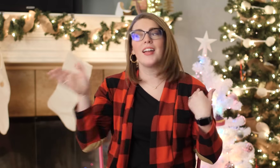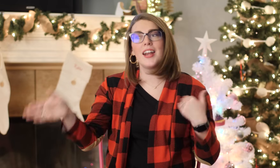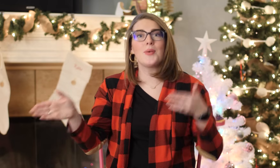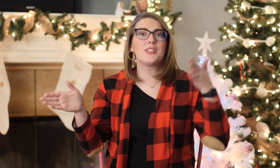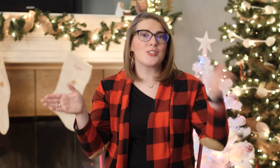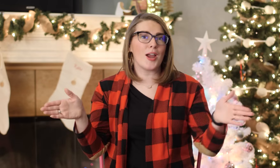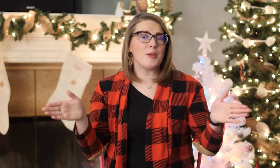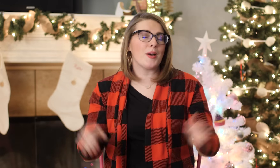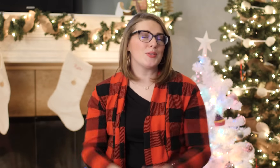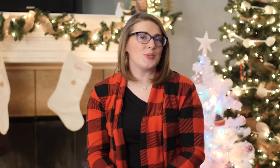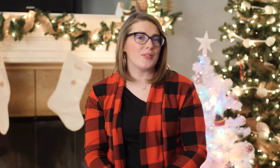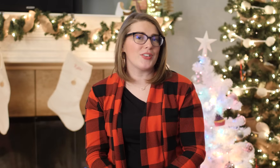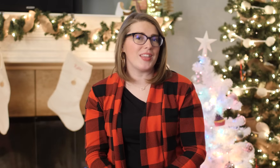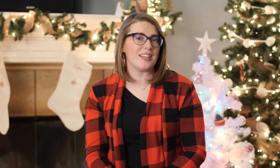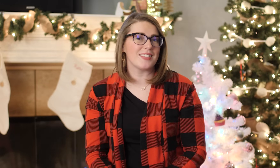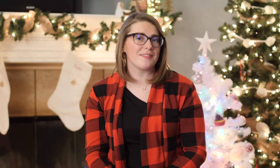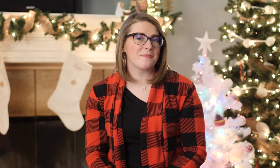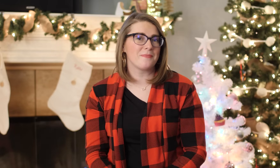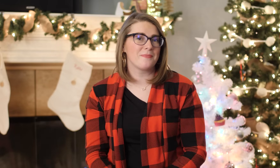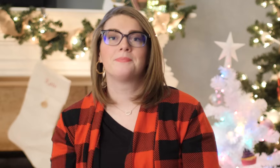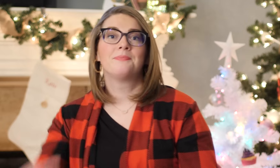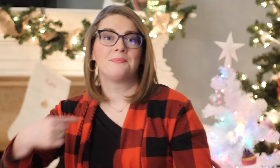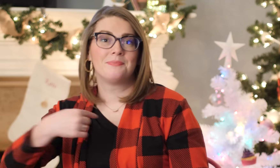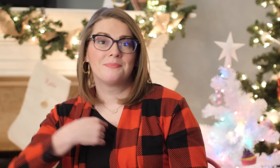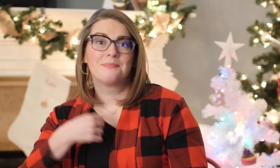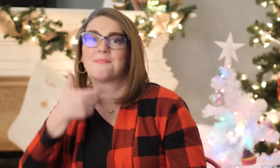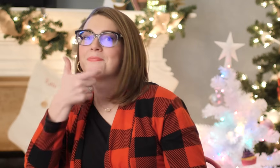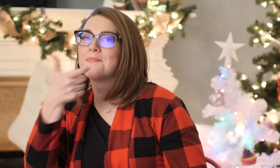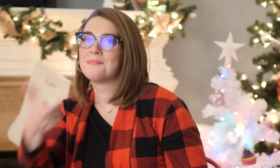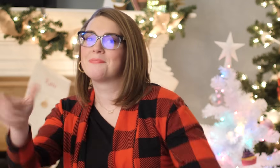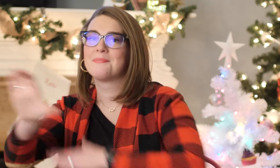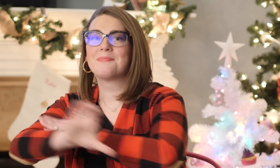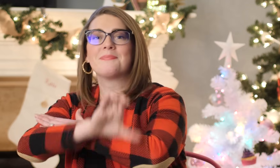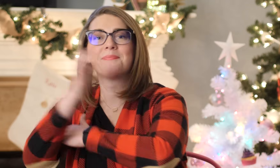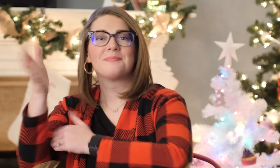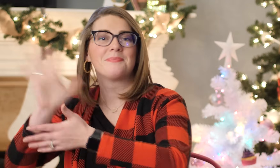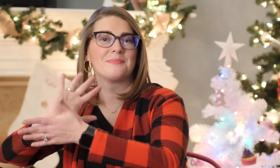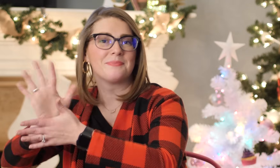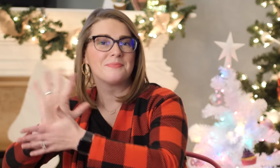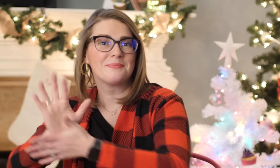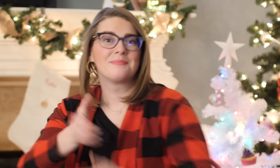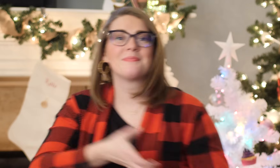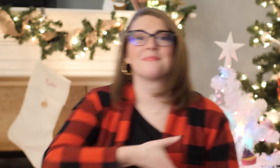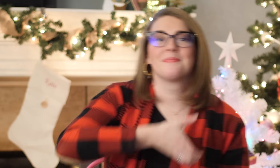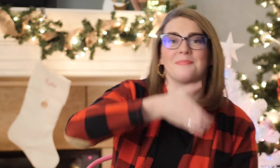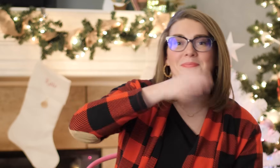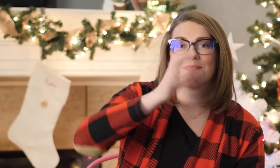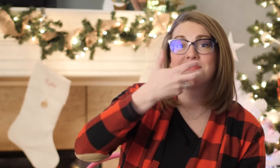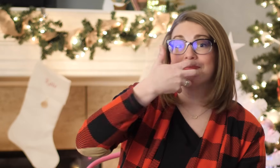and I was describing about two different things.